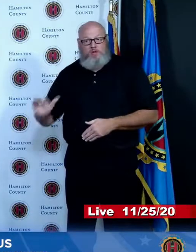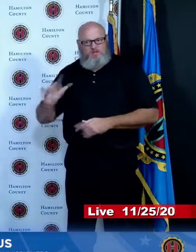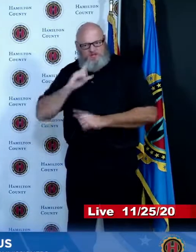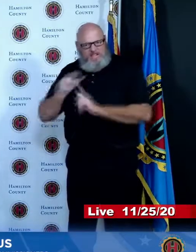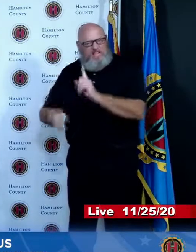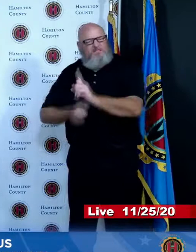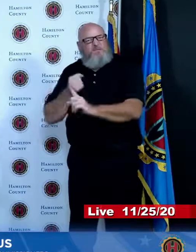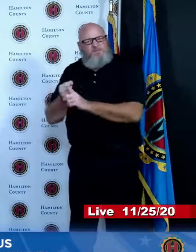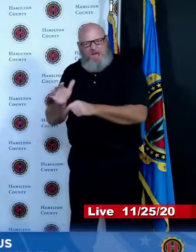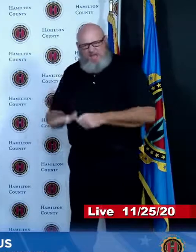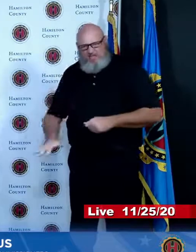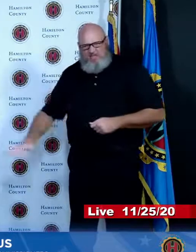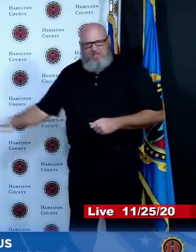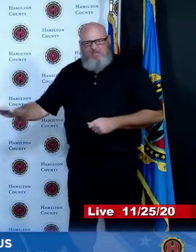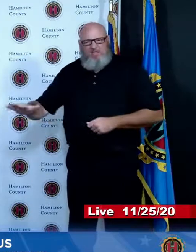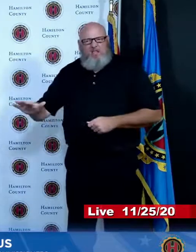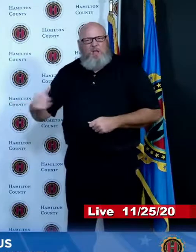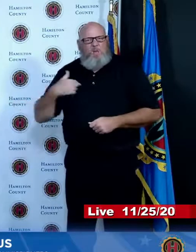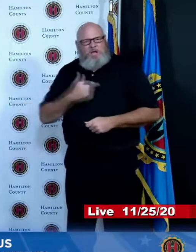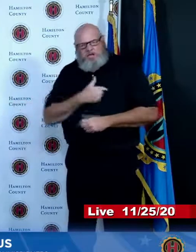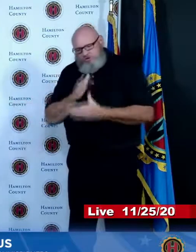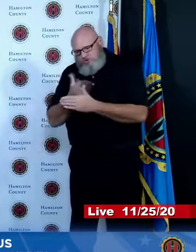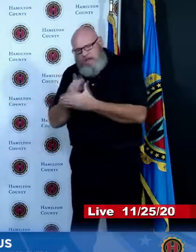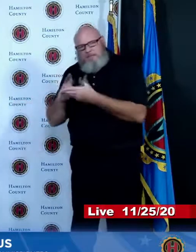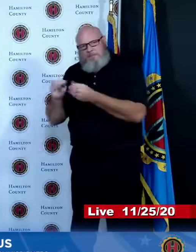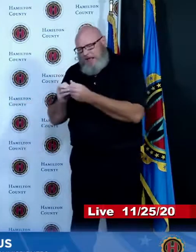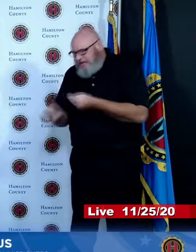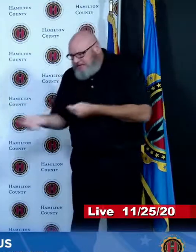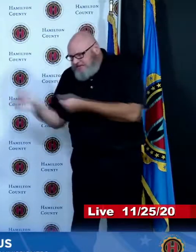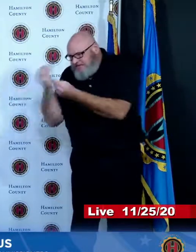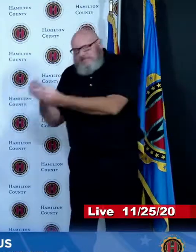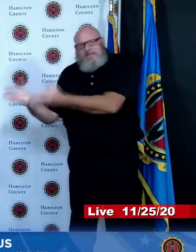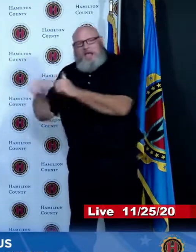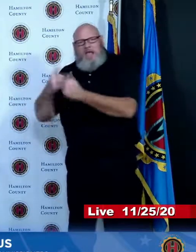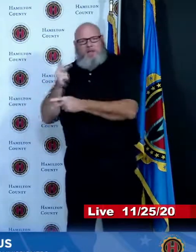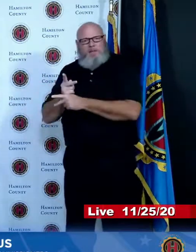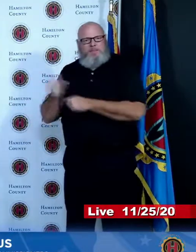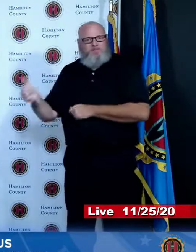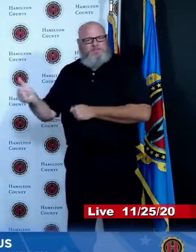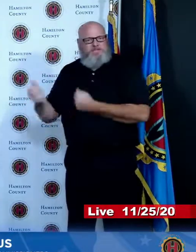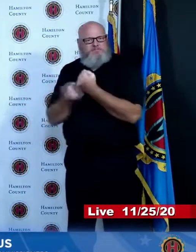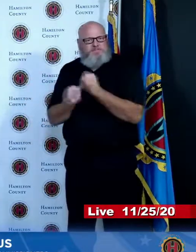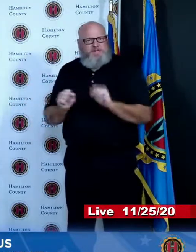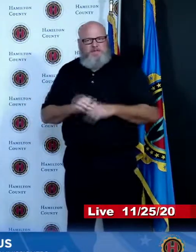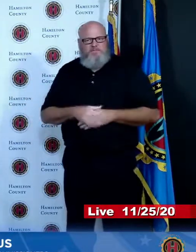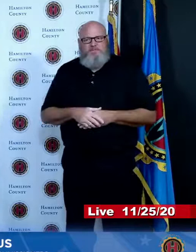and Dr Megan rich asked for just a couple minutes at that meeting just to convey what she's seeing